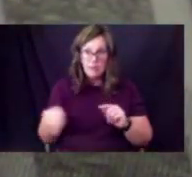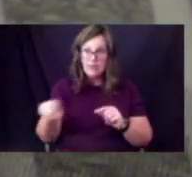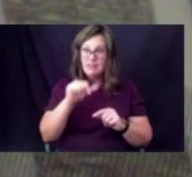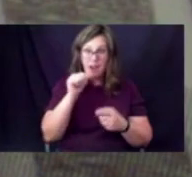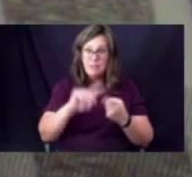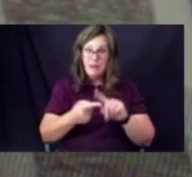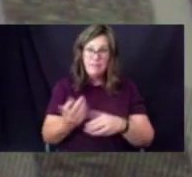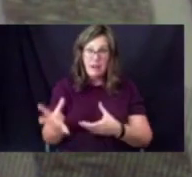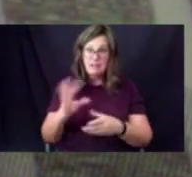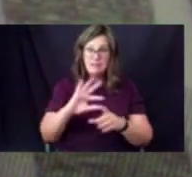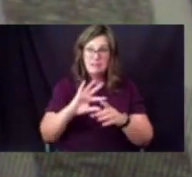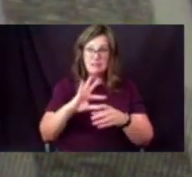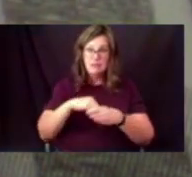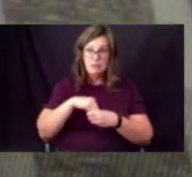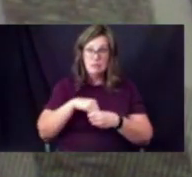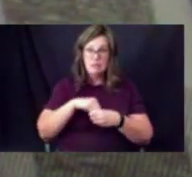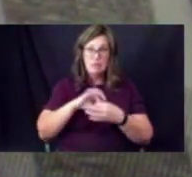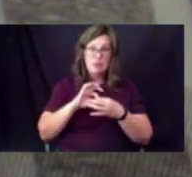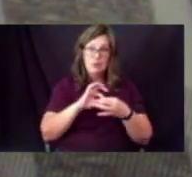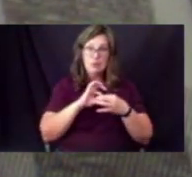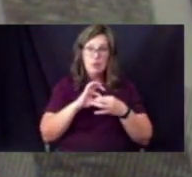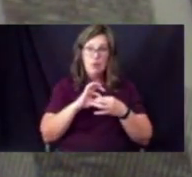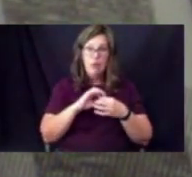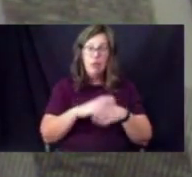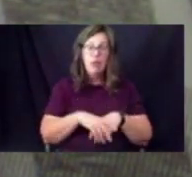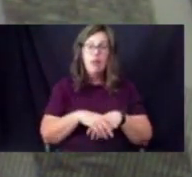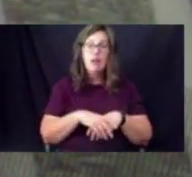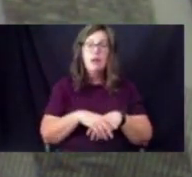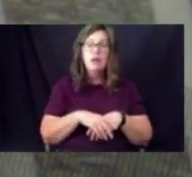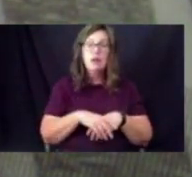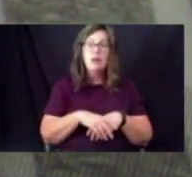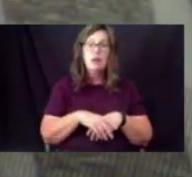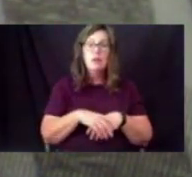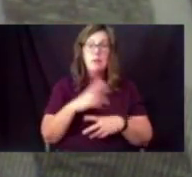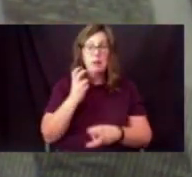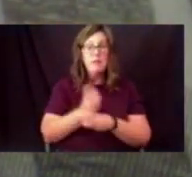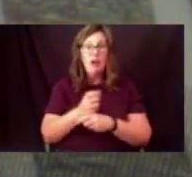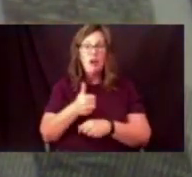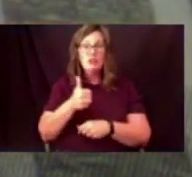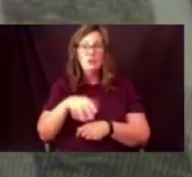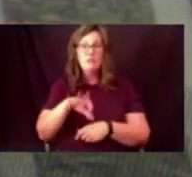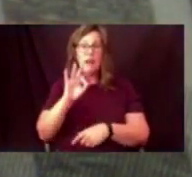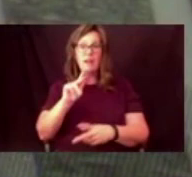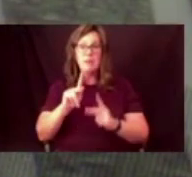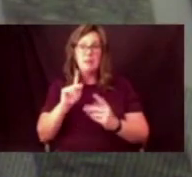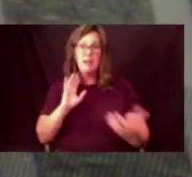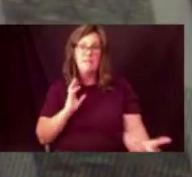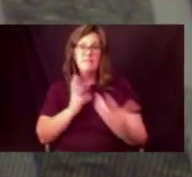bit longer might be a little harder to find people um that fit within both of those identities but i